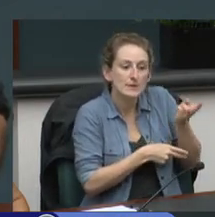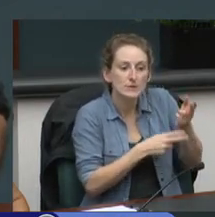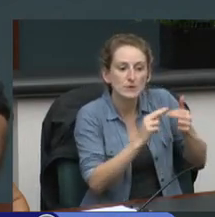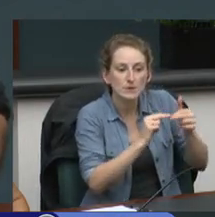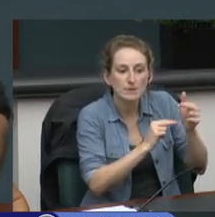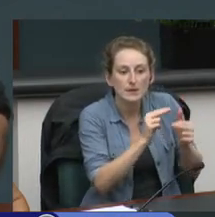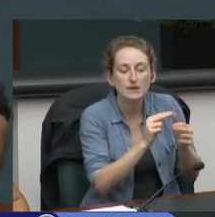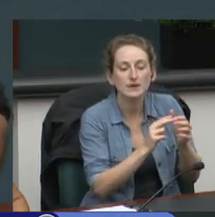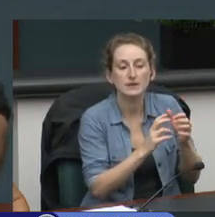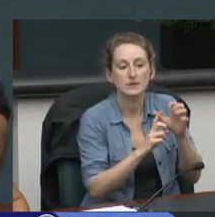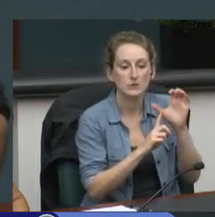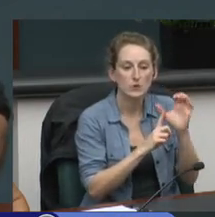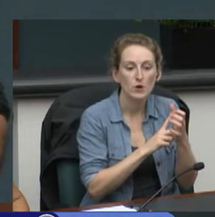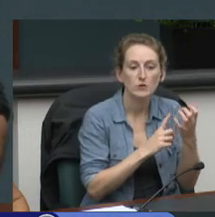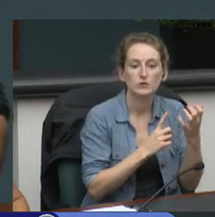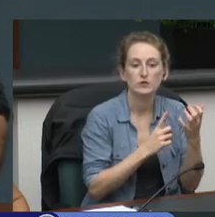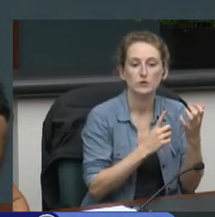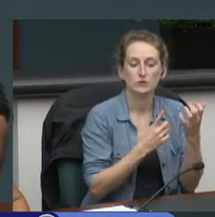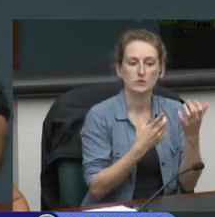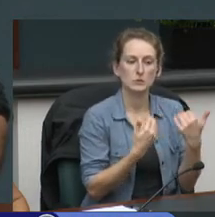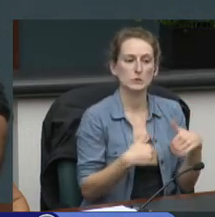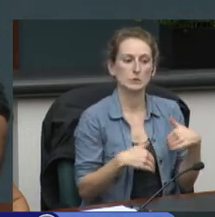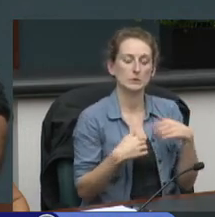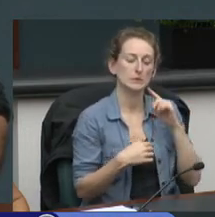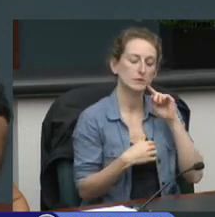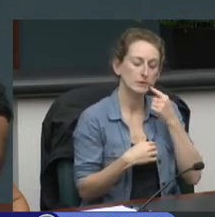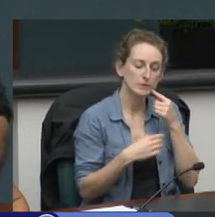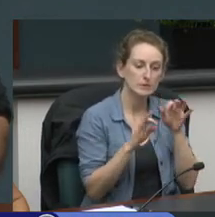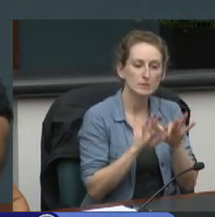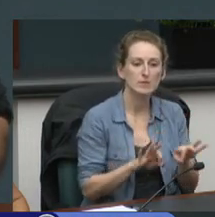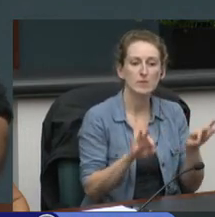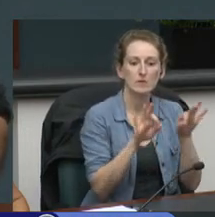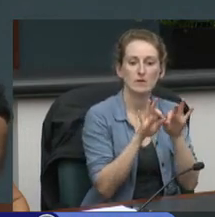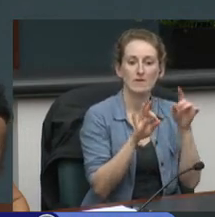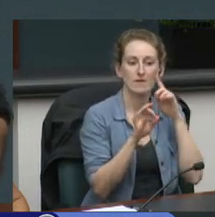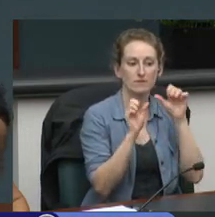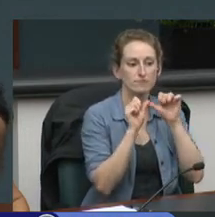is as essential to the vital living urbanism as is preserving its ecological